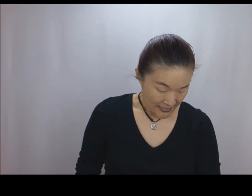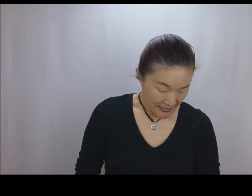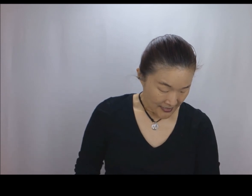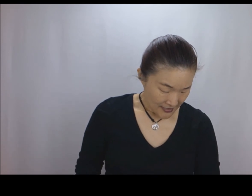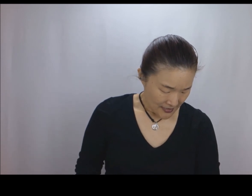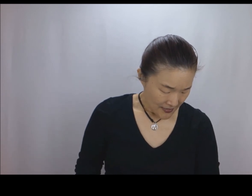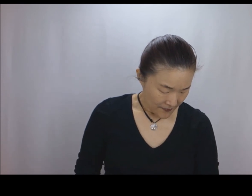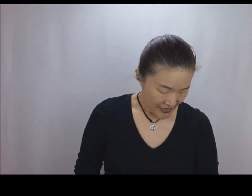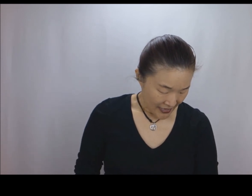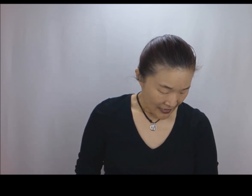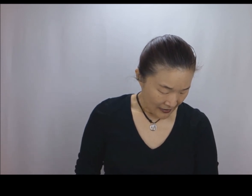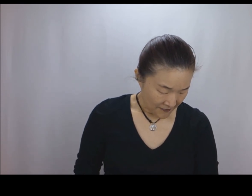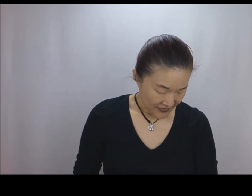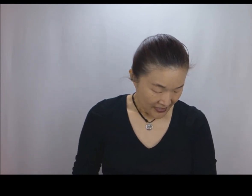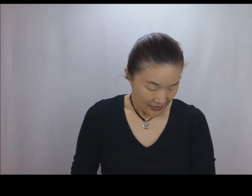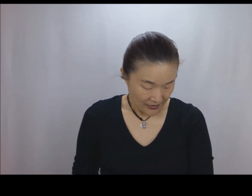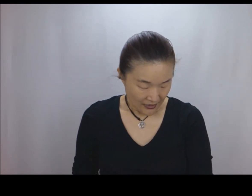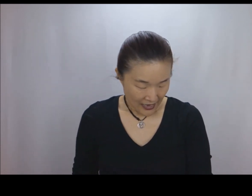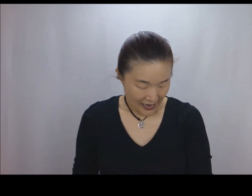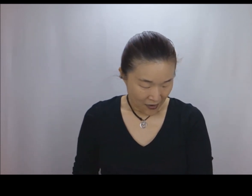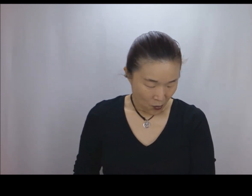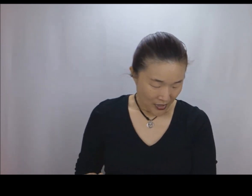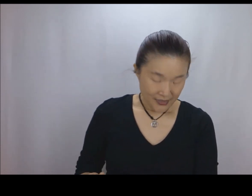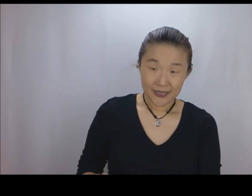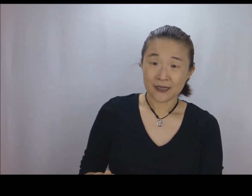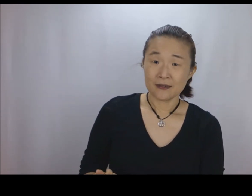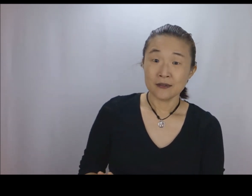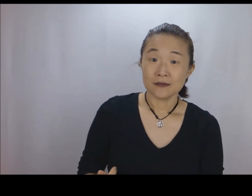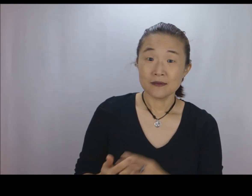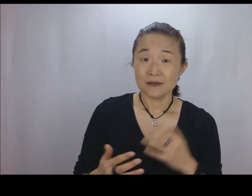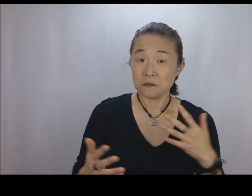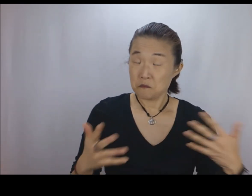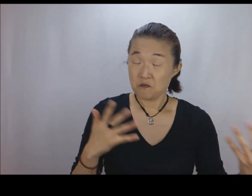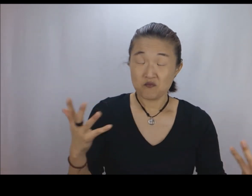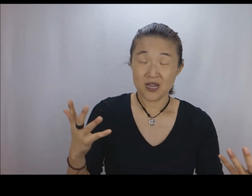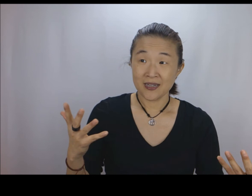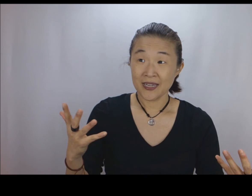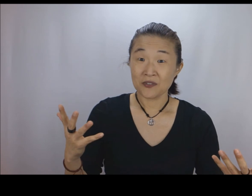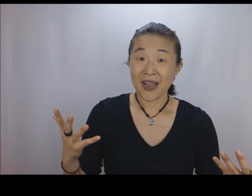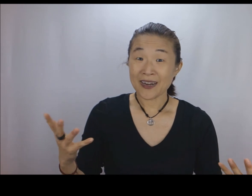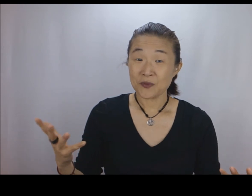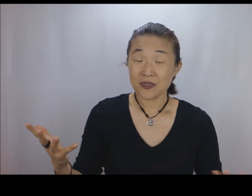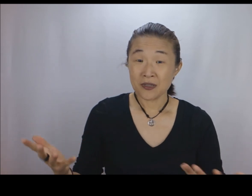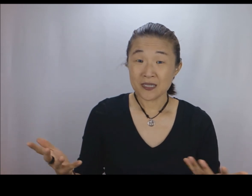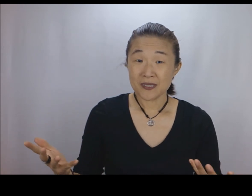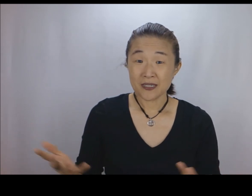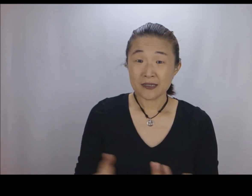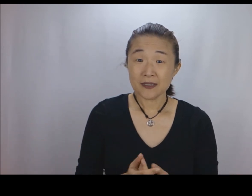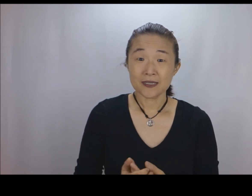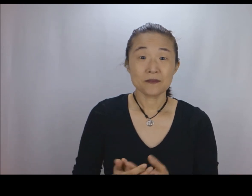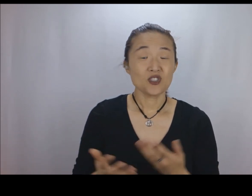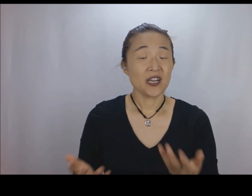and then we have how one can interact with all these materials.